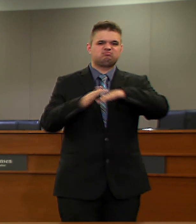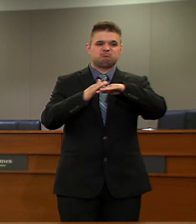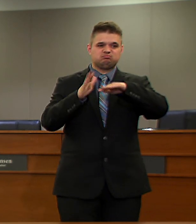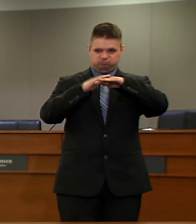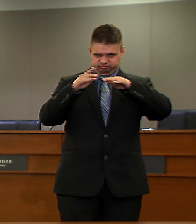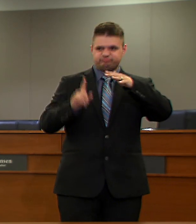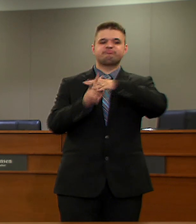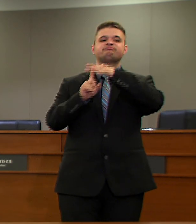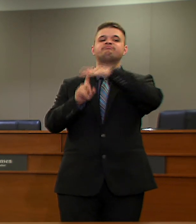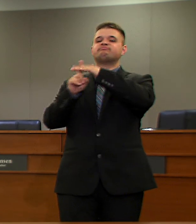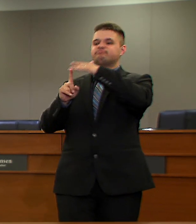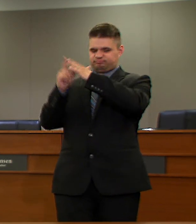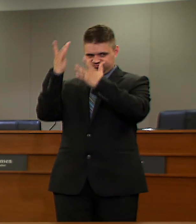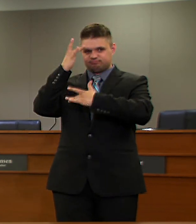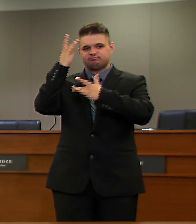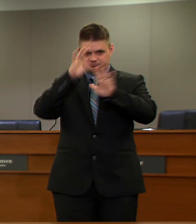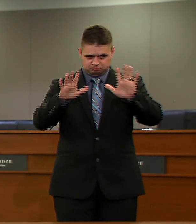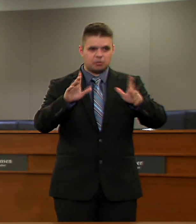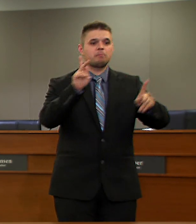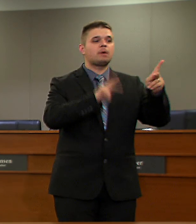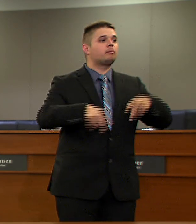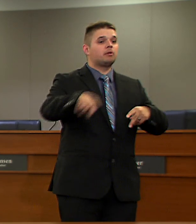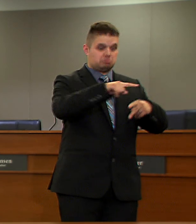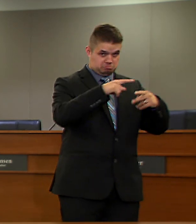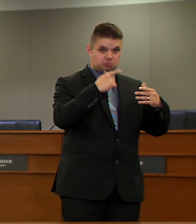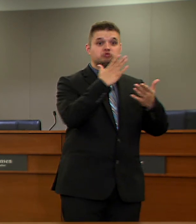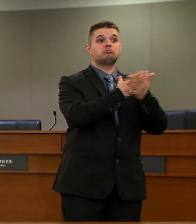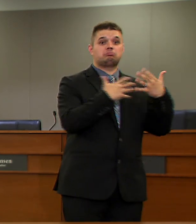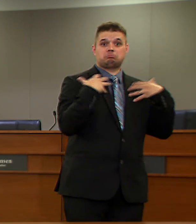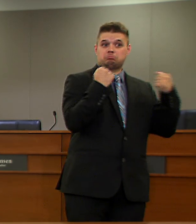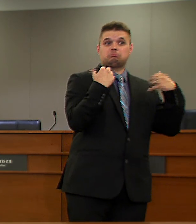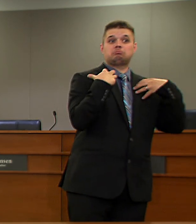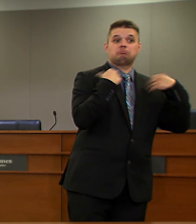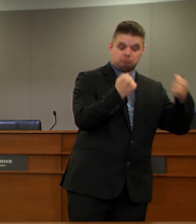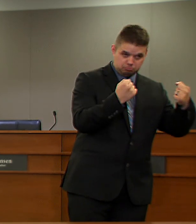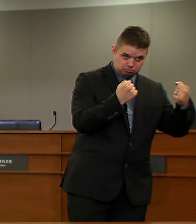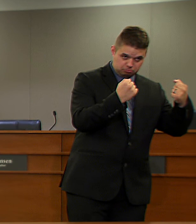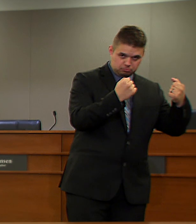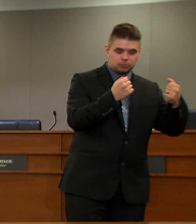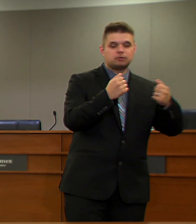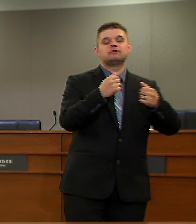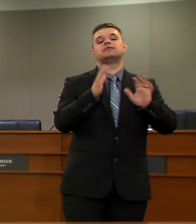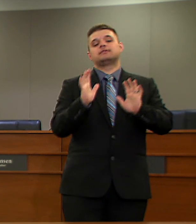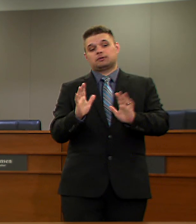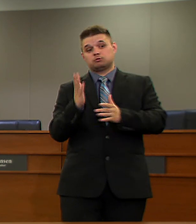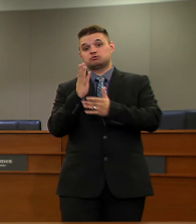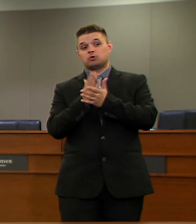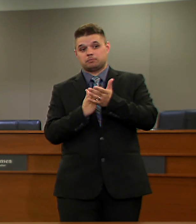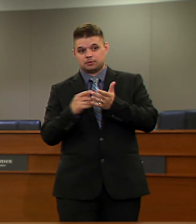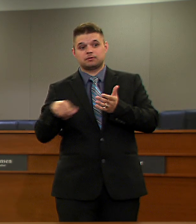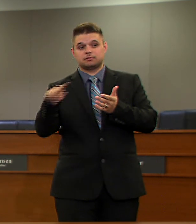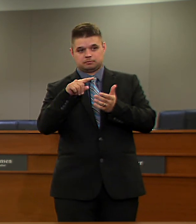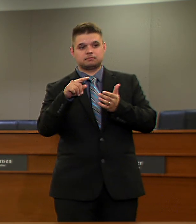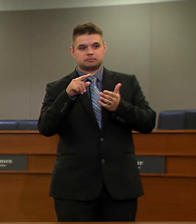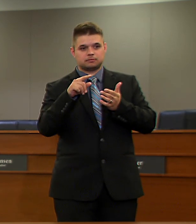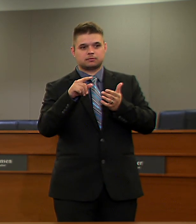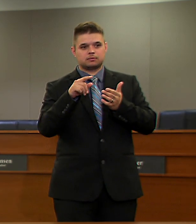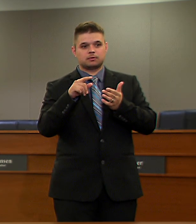actually starting to recover from the disease. And our health officials are still urging everyone to stay